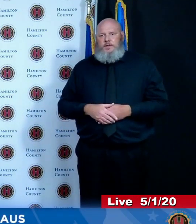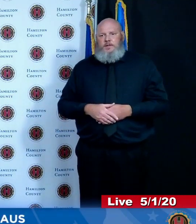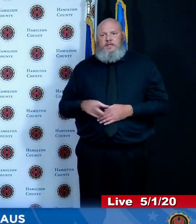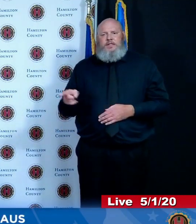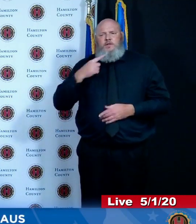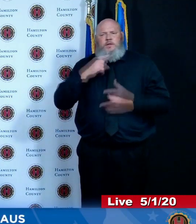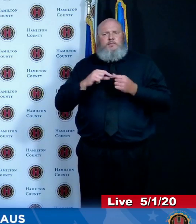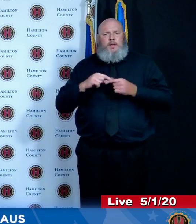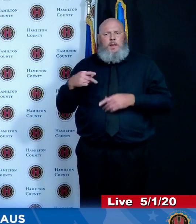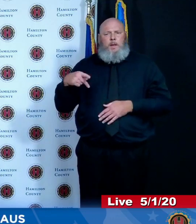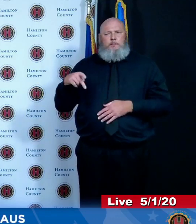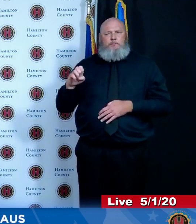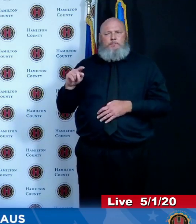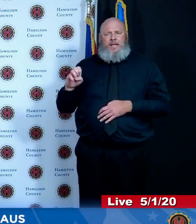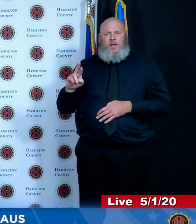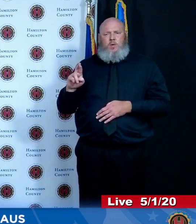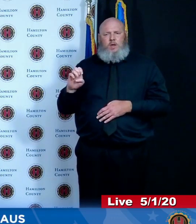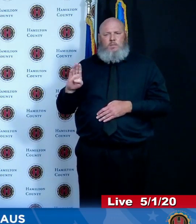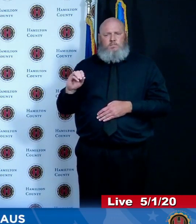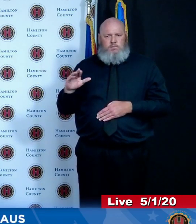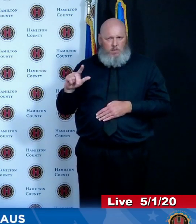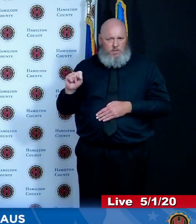charge of Harvest Home and I do believe they've come out and said they are gonna